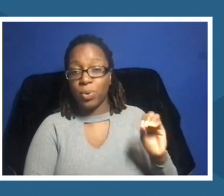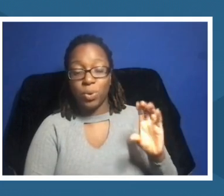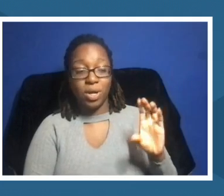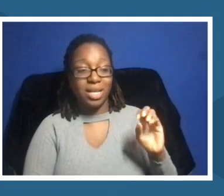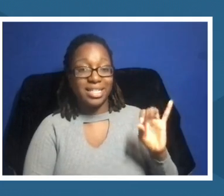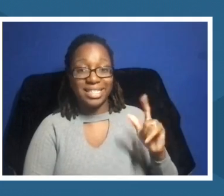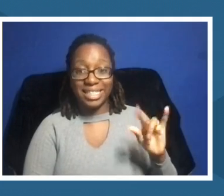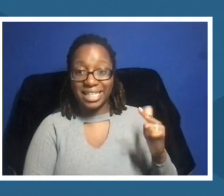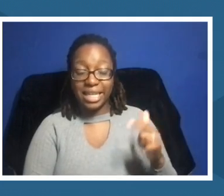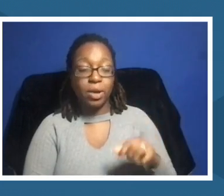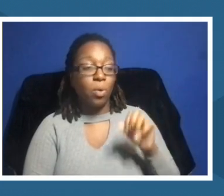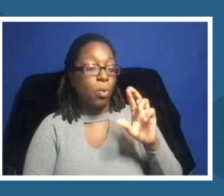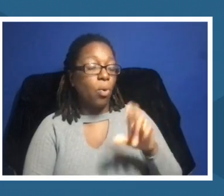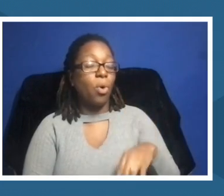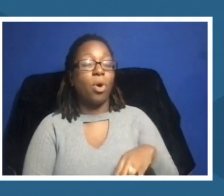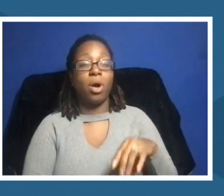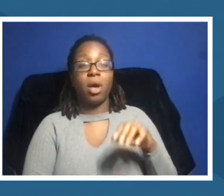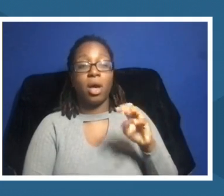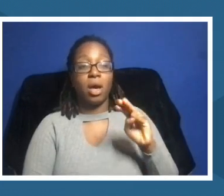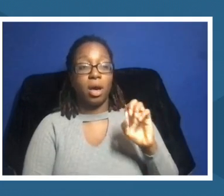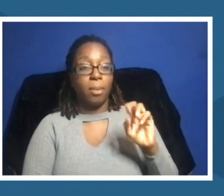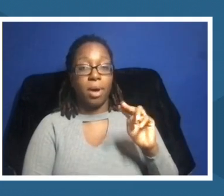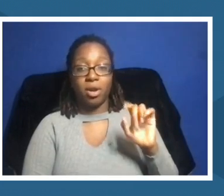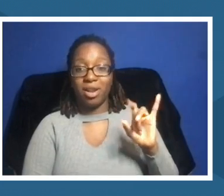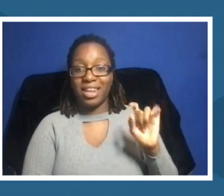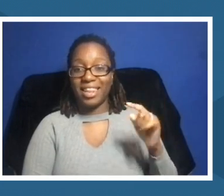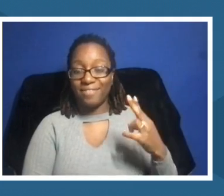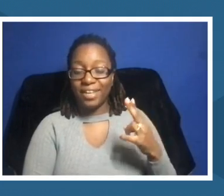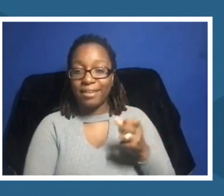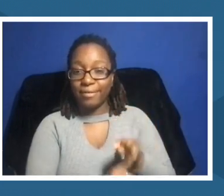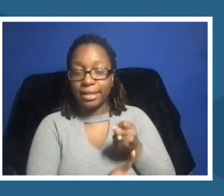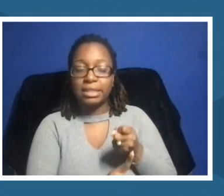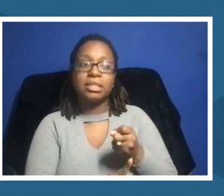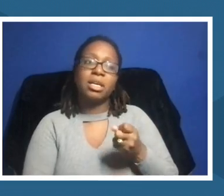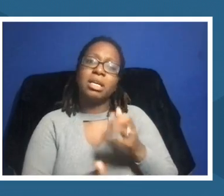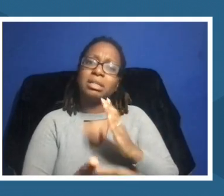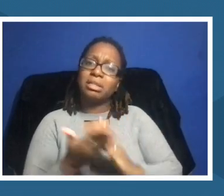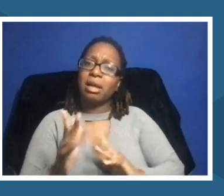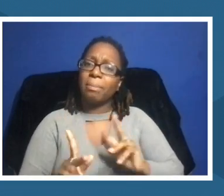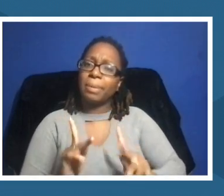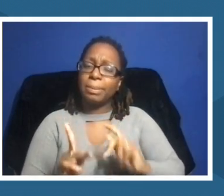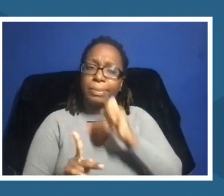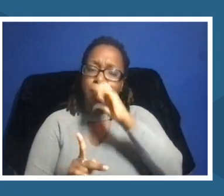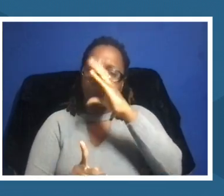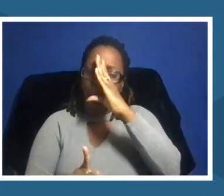things talking about how they show up in our working lives and our social lives